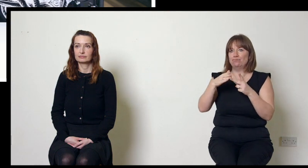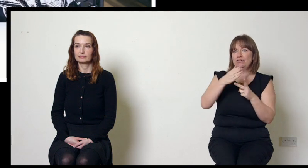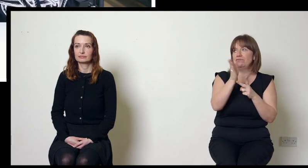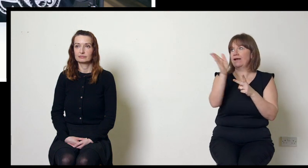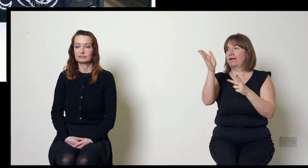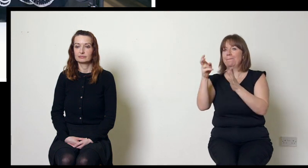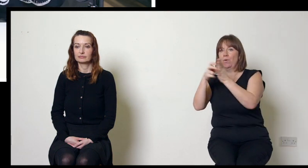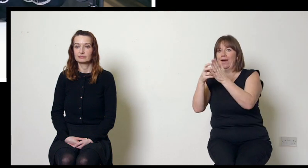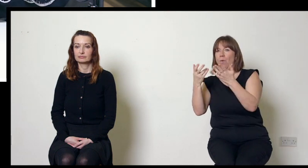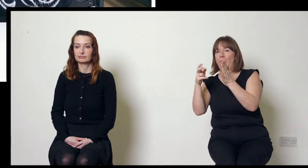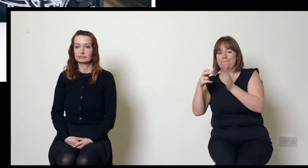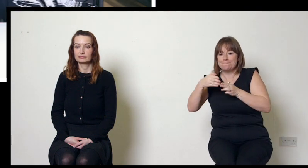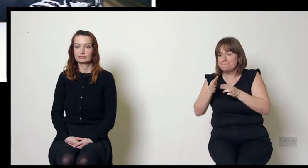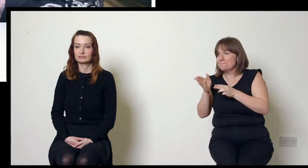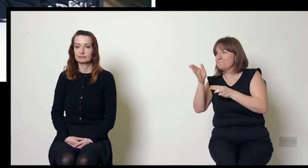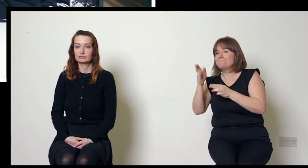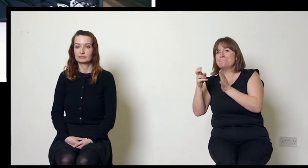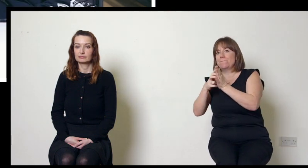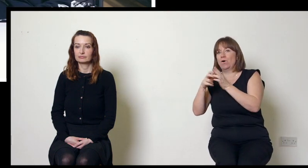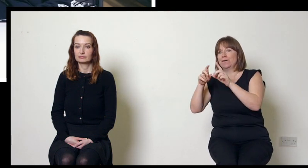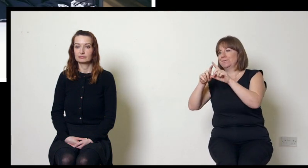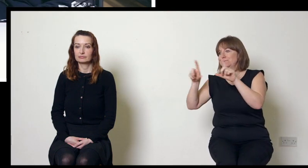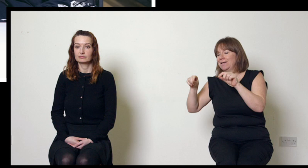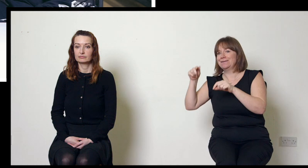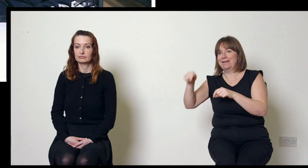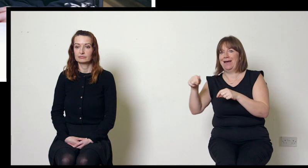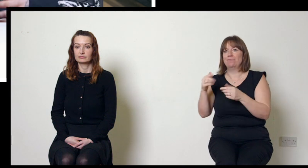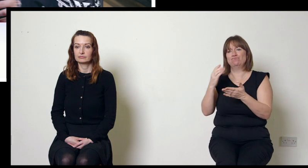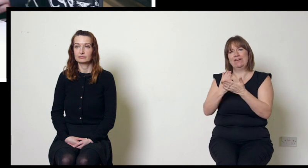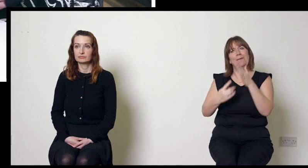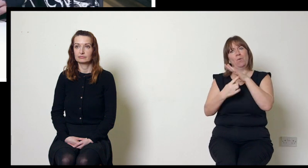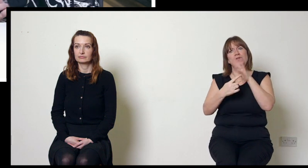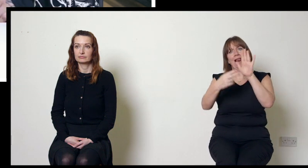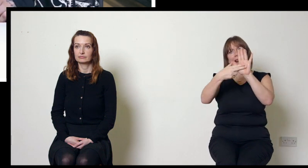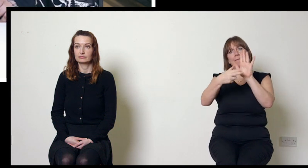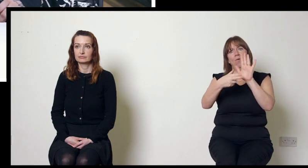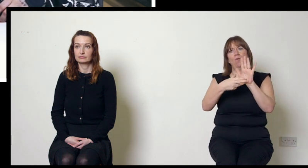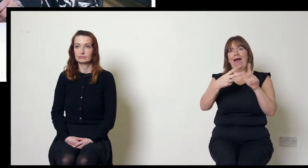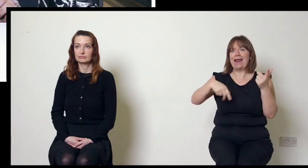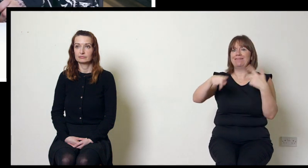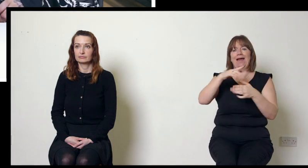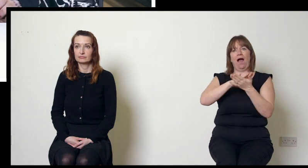Or book your tickets here. Yeah, phrasing like that. Phrasing like that for anything that's hyperlinked and takes you elsewhere.